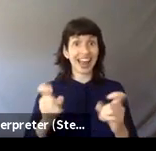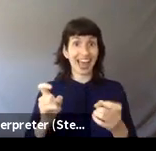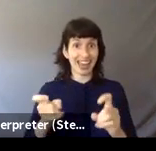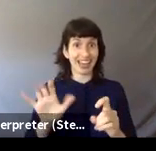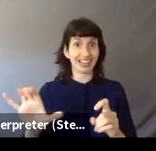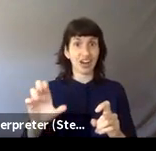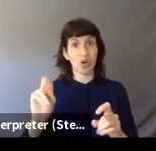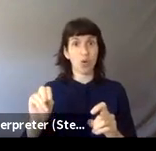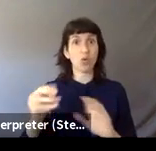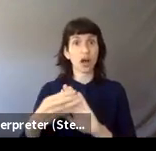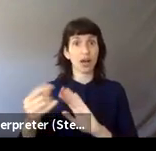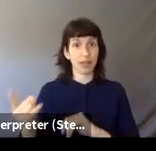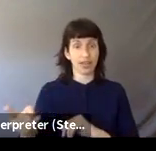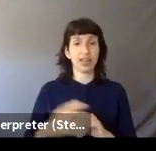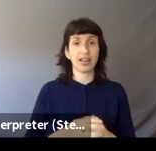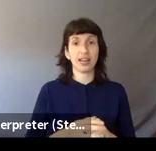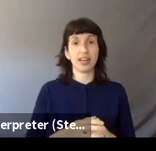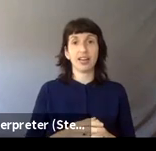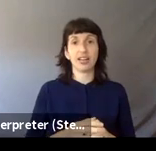On here, it says students can't edit. If I just want them to be able to view it, that's like just adding a resource. But if I - - I keep clicking on the wrong thing. If I click on the three little